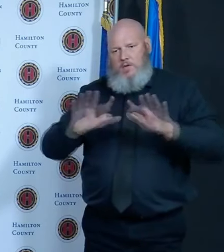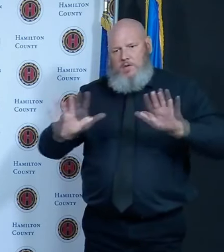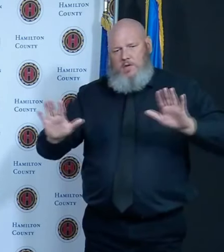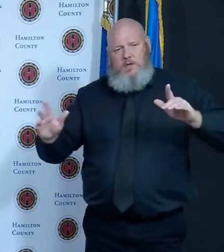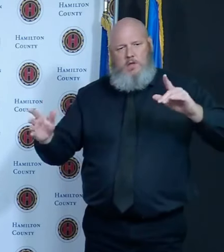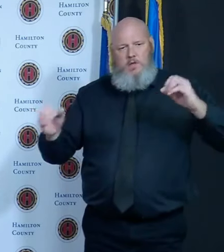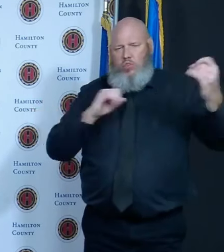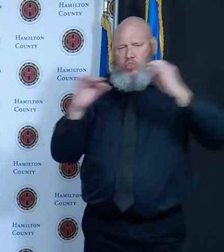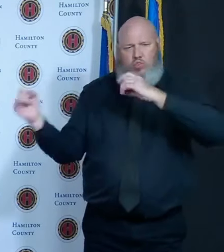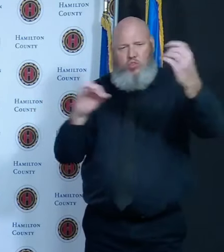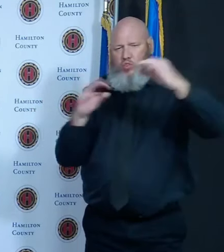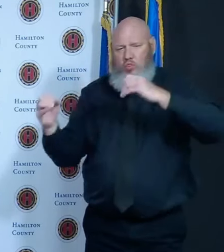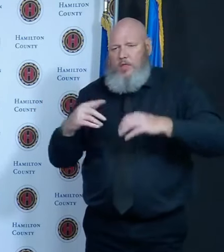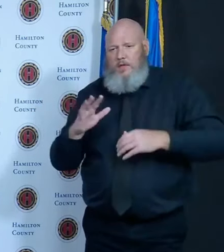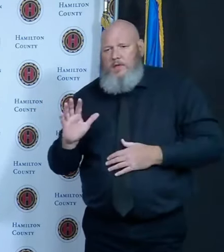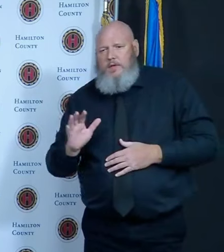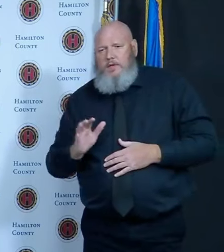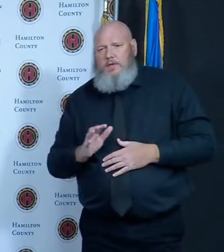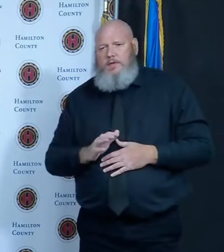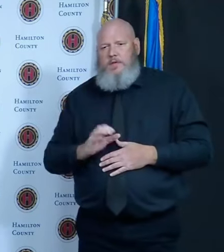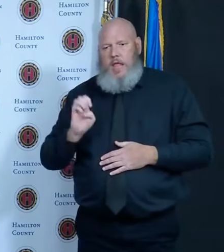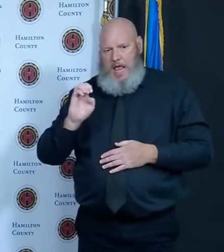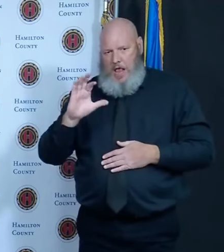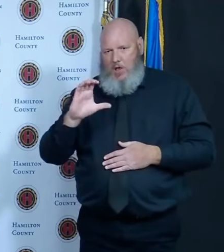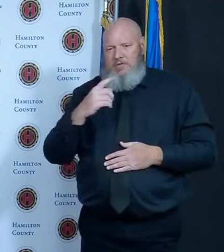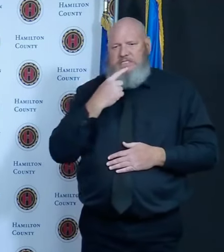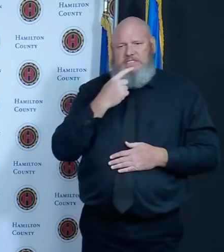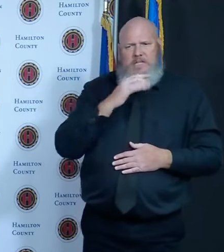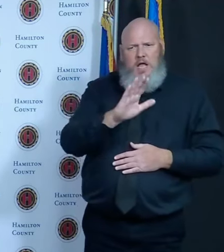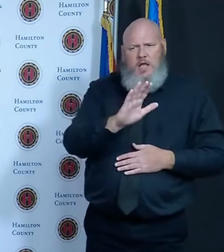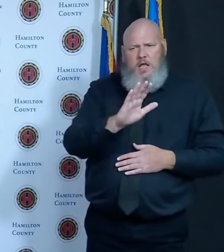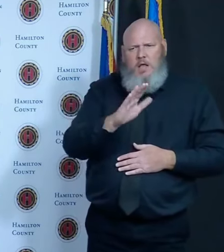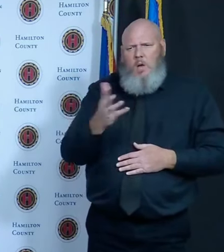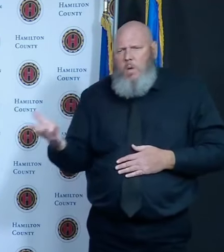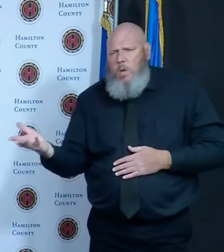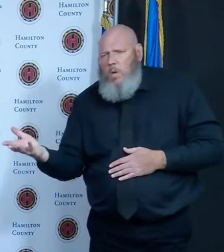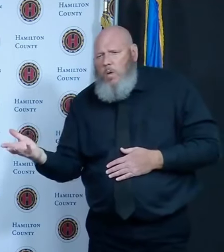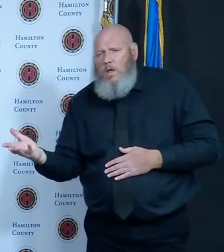mean people are very anxious I mean restaurateurs as as Joe mentioned